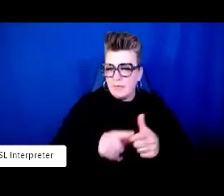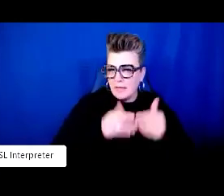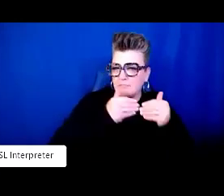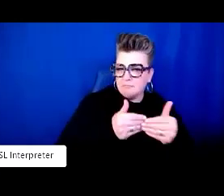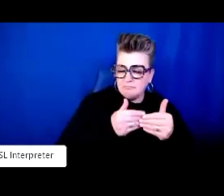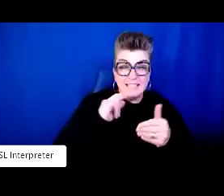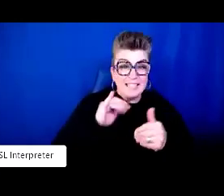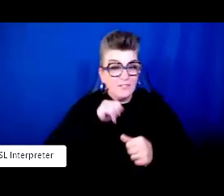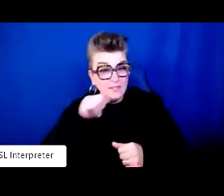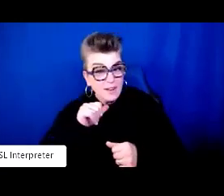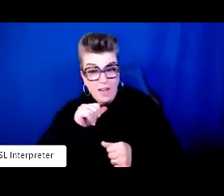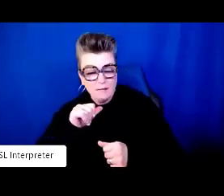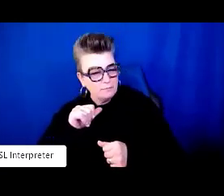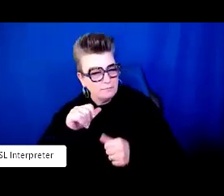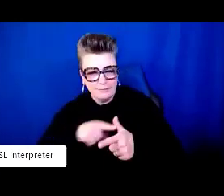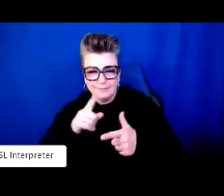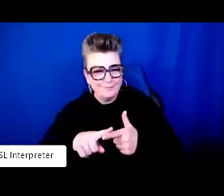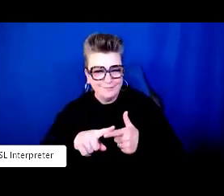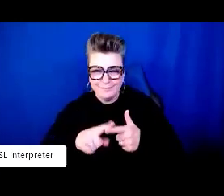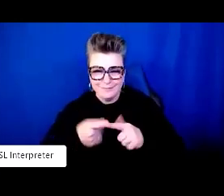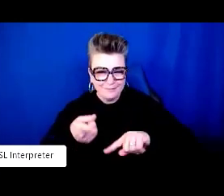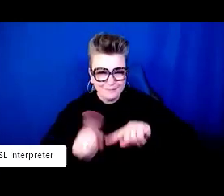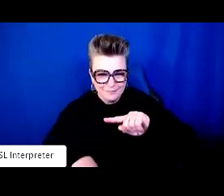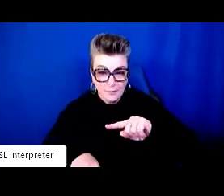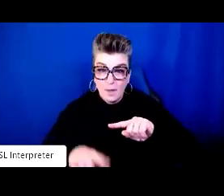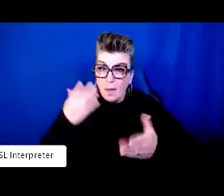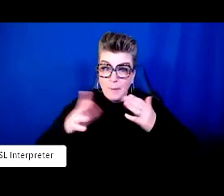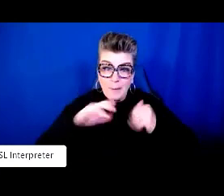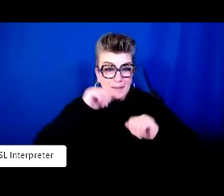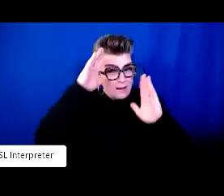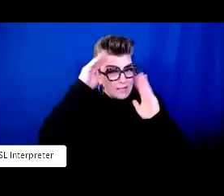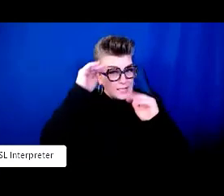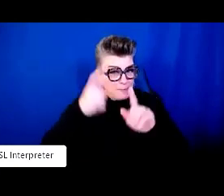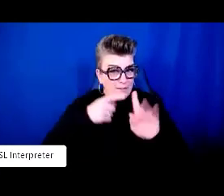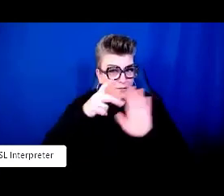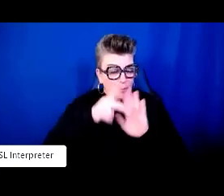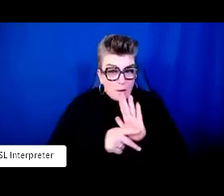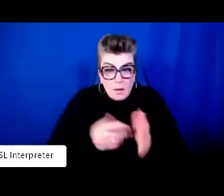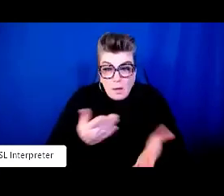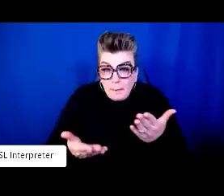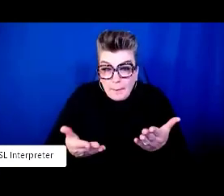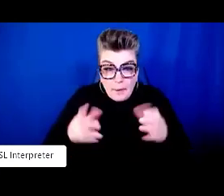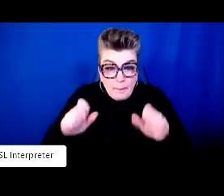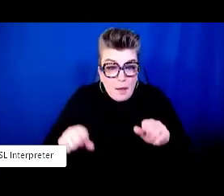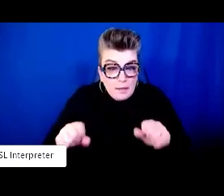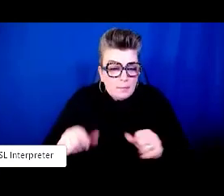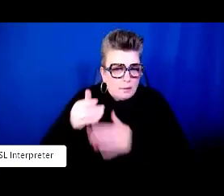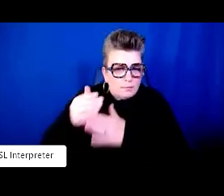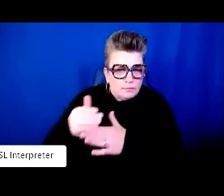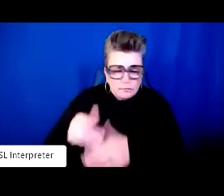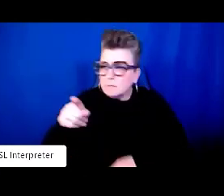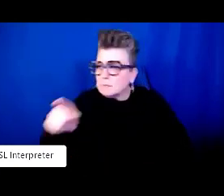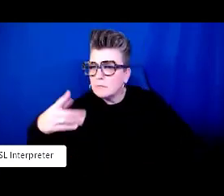in some cases, it may be possible and valuable to share primary data that were not generated under the award,